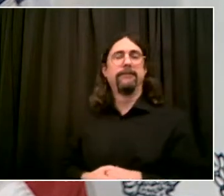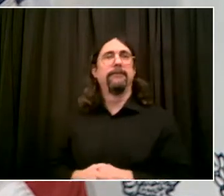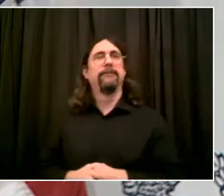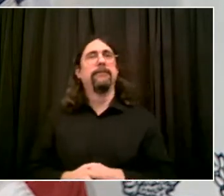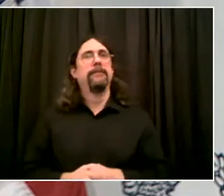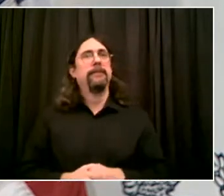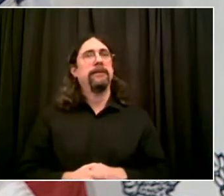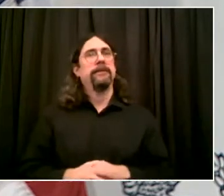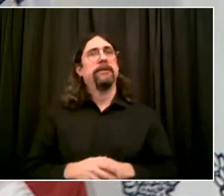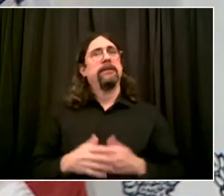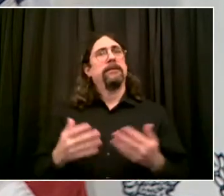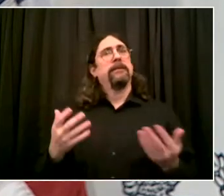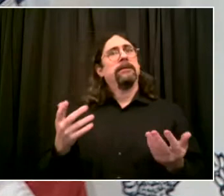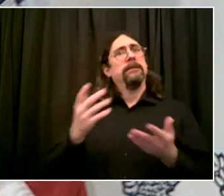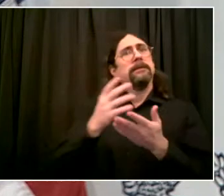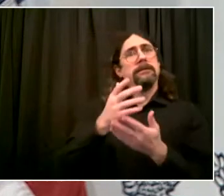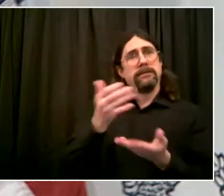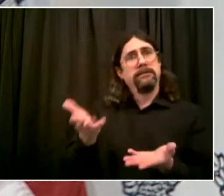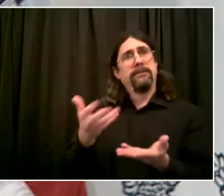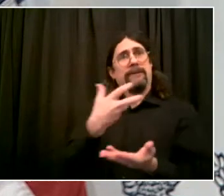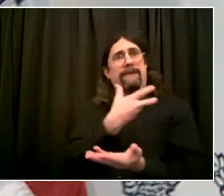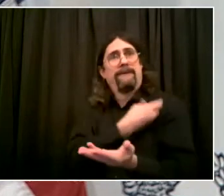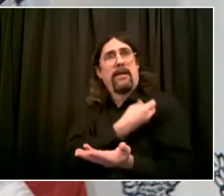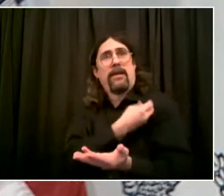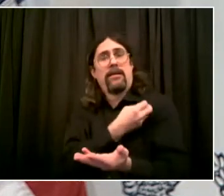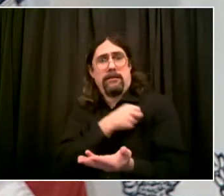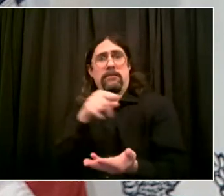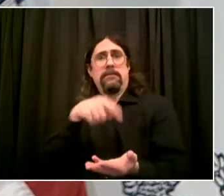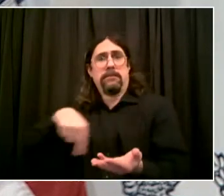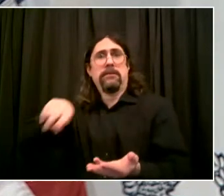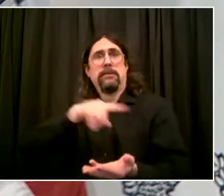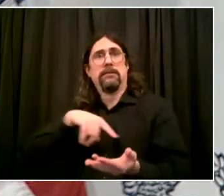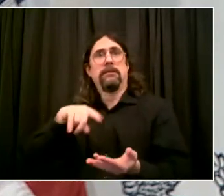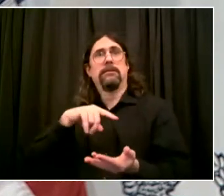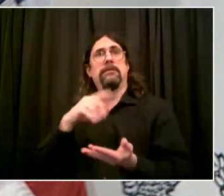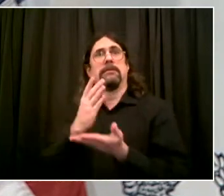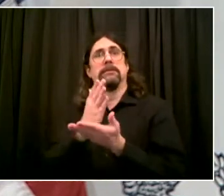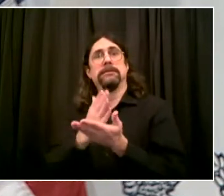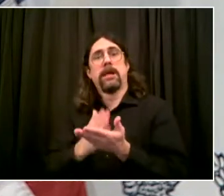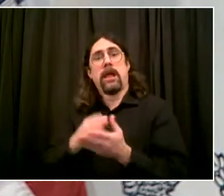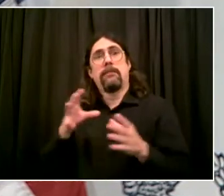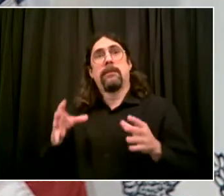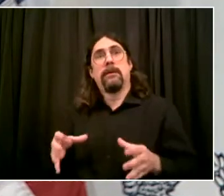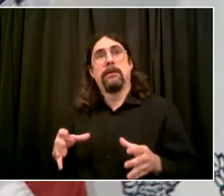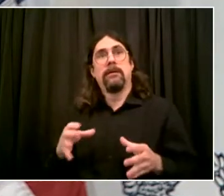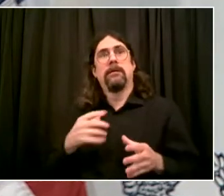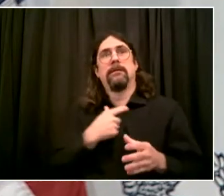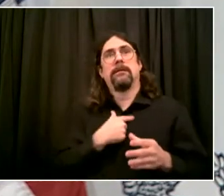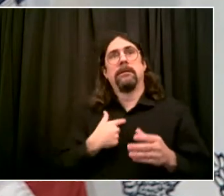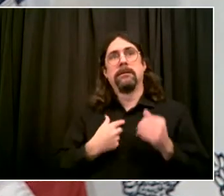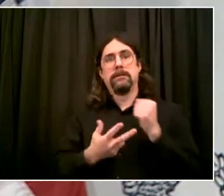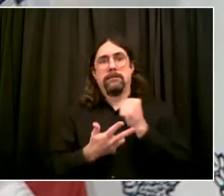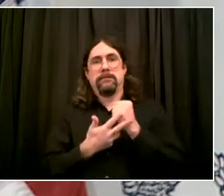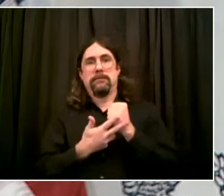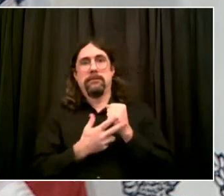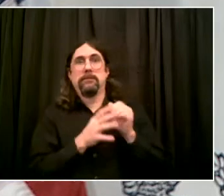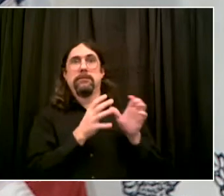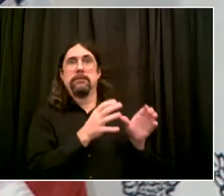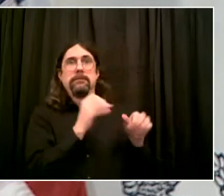TERM CARE FACILITIES. CLEARLY SOME OF THAT VACCINE WASN'T BEING USED IN THTHHEE RRE